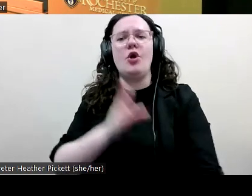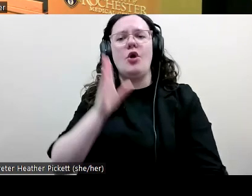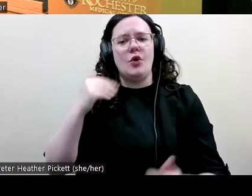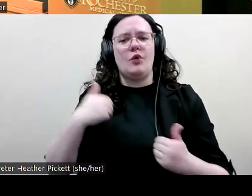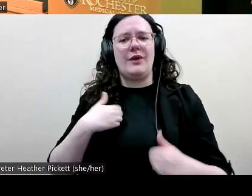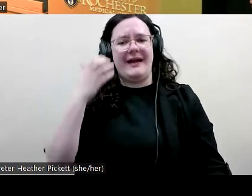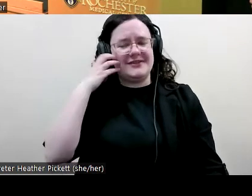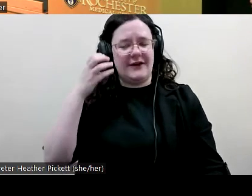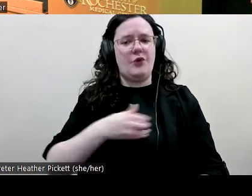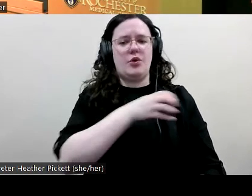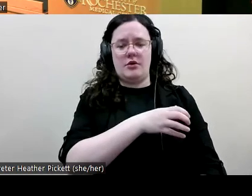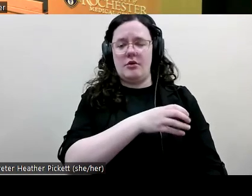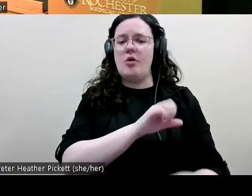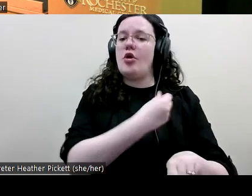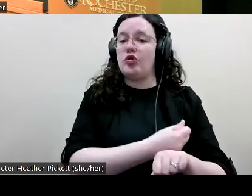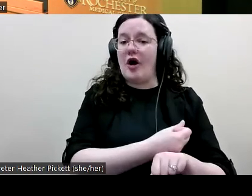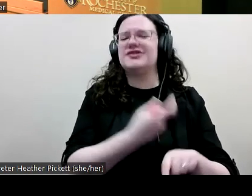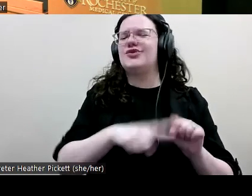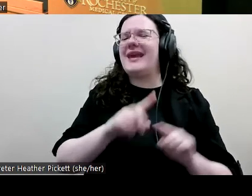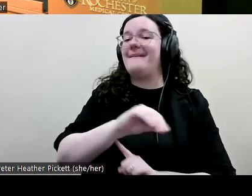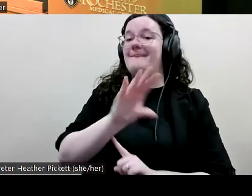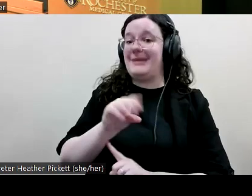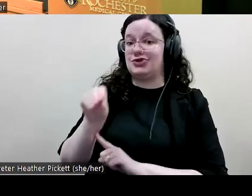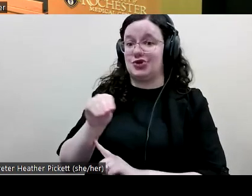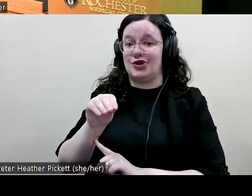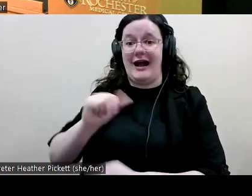they can't take pictures of other patients but to be able to access them to look up phone numbers at